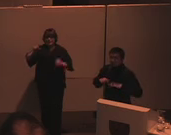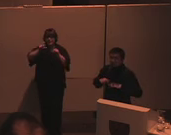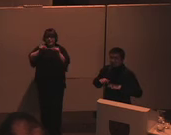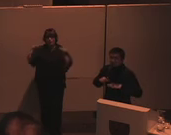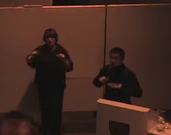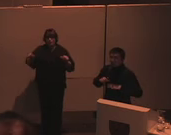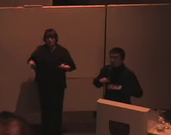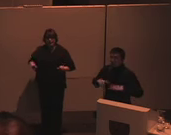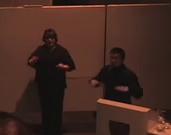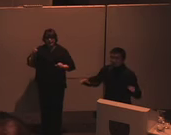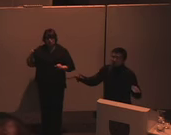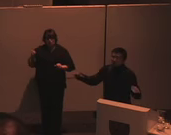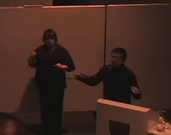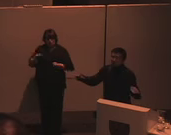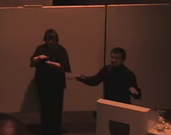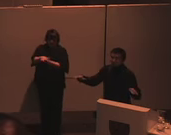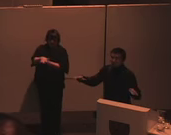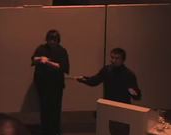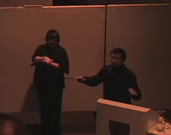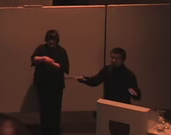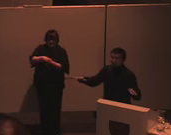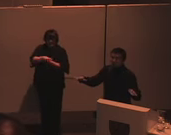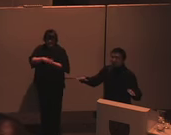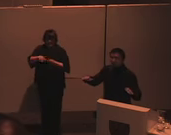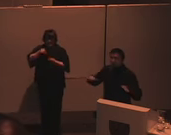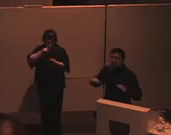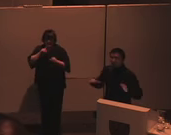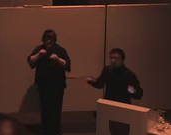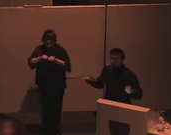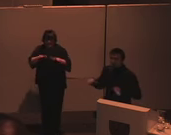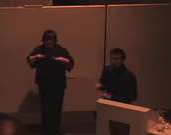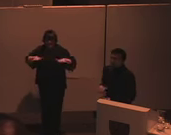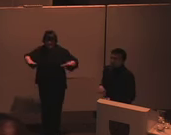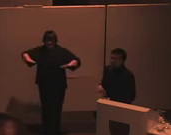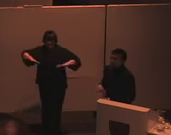is spreading before our architecture.